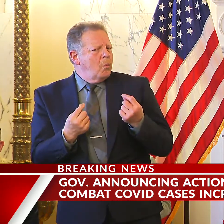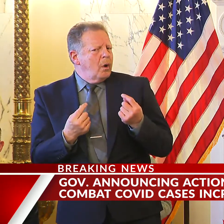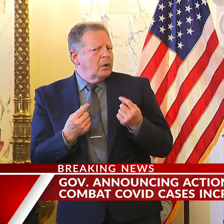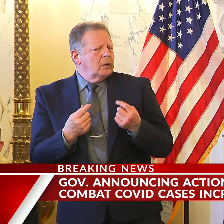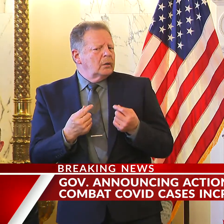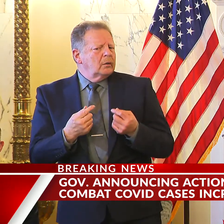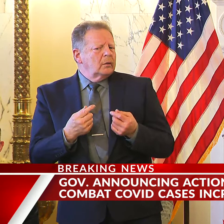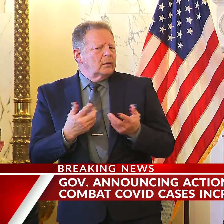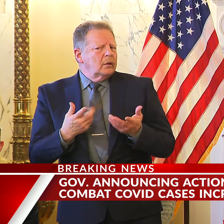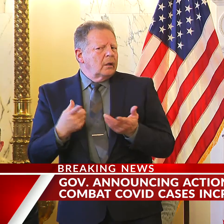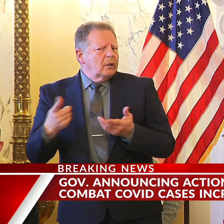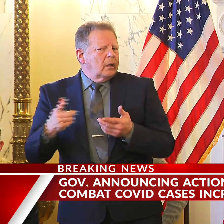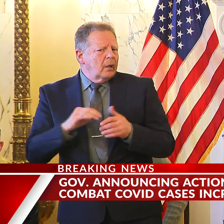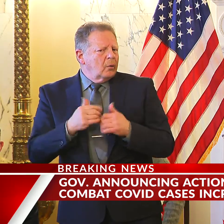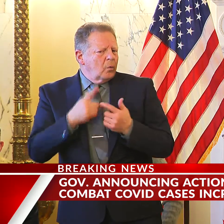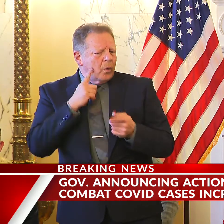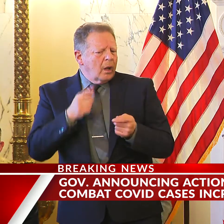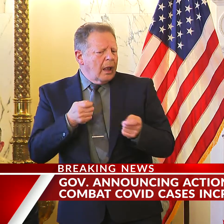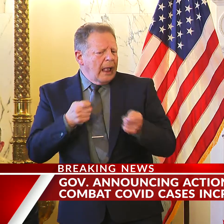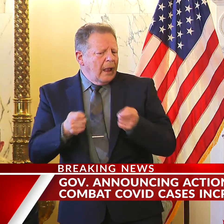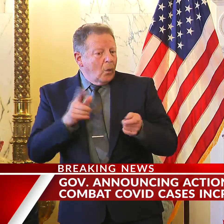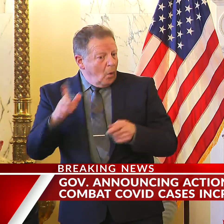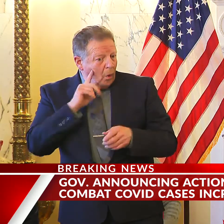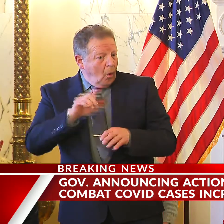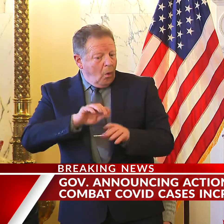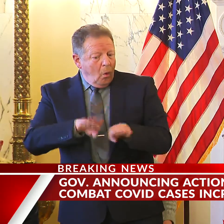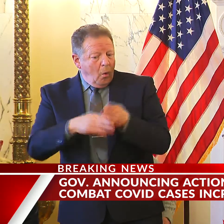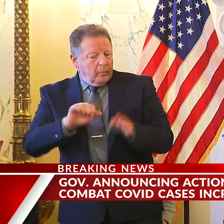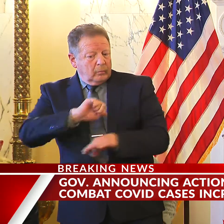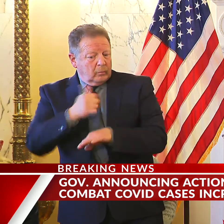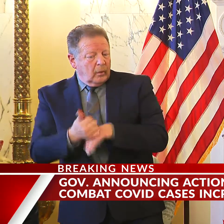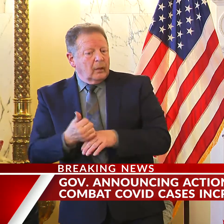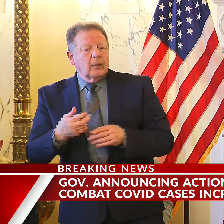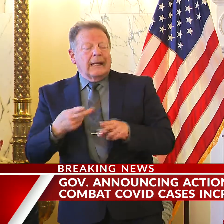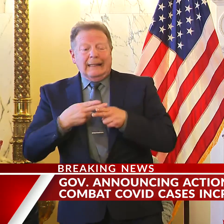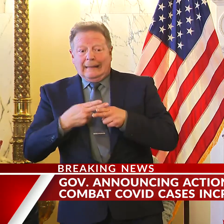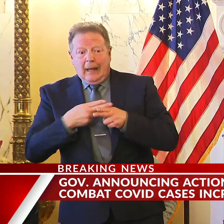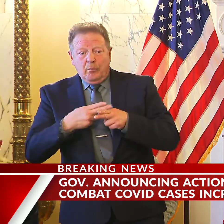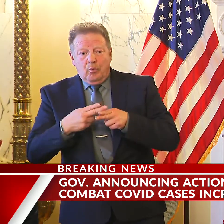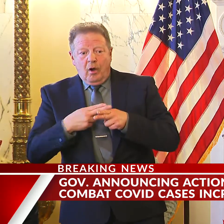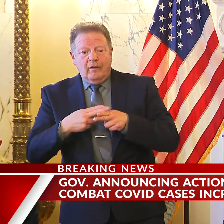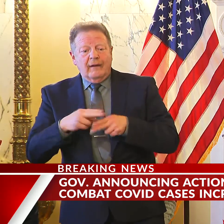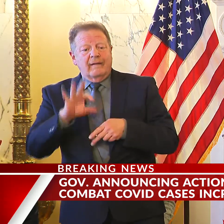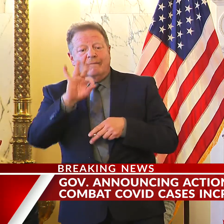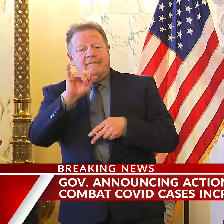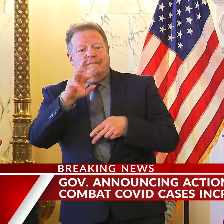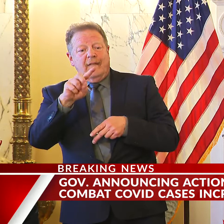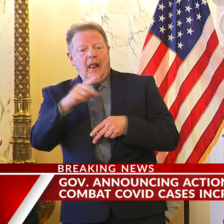SITE. GIVEN ALL THE TALK ABOUT THE CONCERNS IN THE HOSPITAL RIGHT NOW, WHAT ARE THE CONVERSATIONS IN TERMS OF BEING PREPARED TO OPEN AN